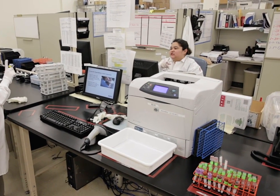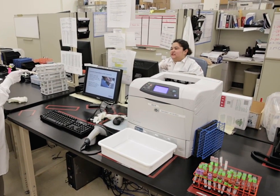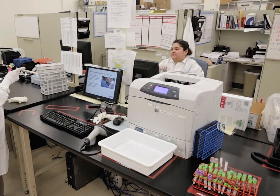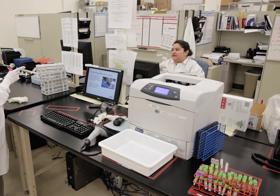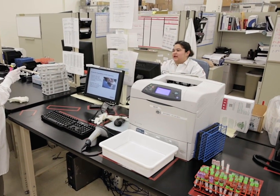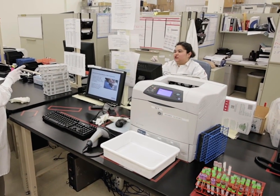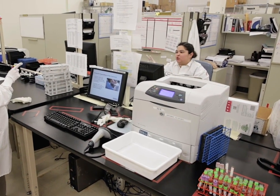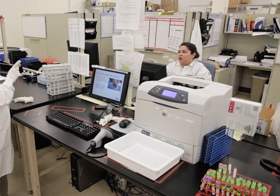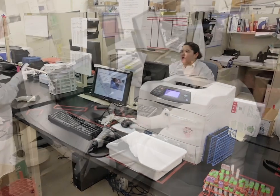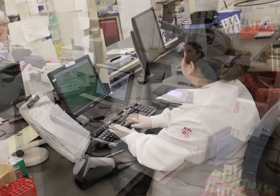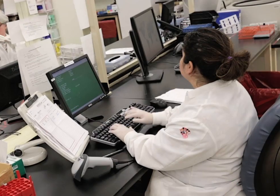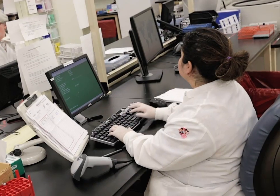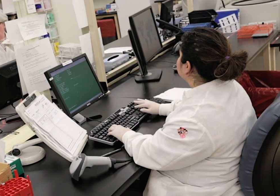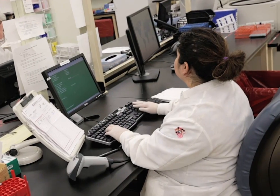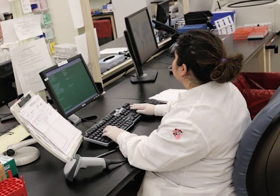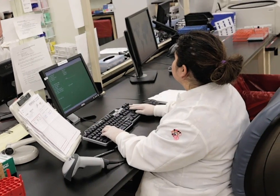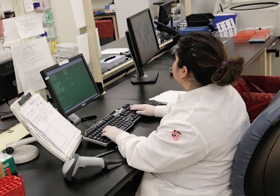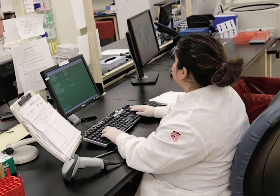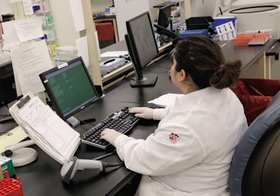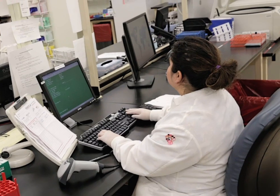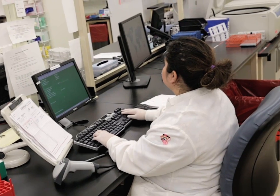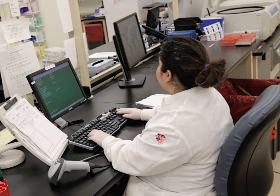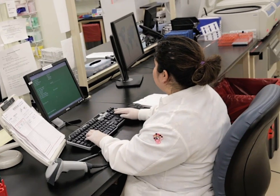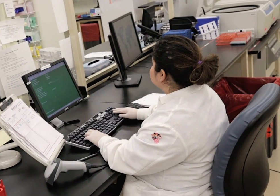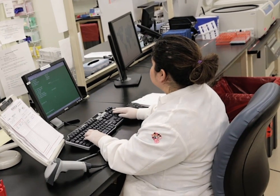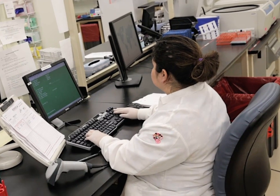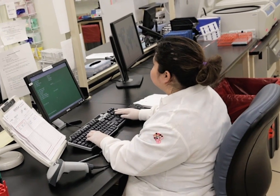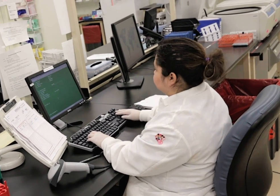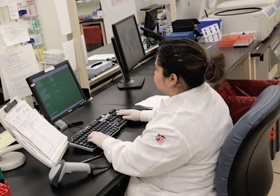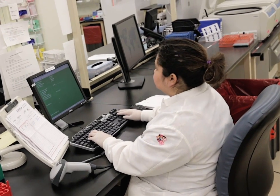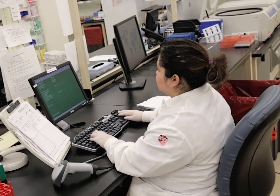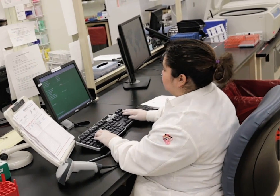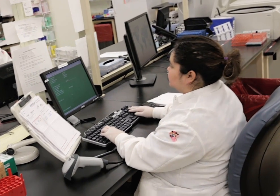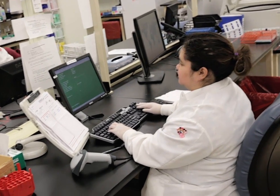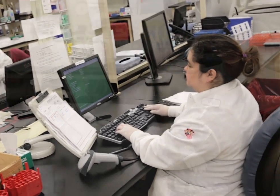We were talking about what they had learned and we were sharing new signs